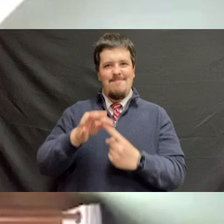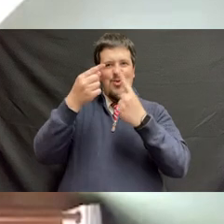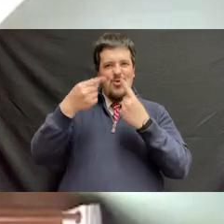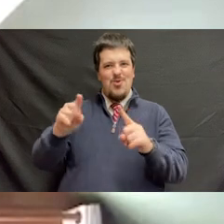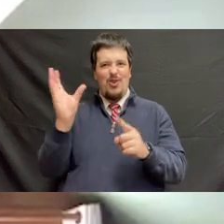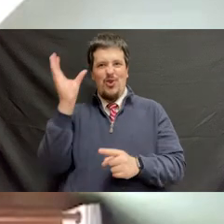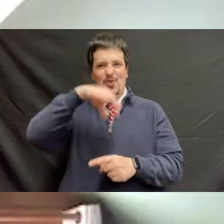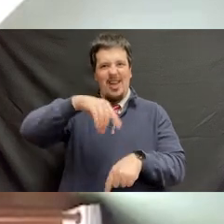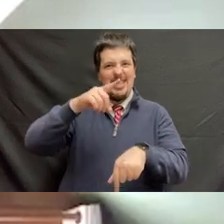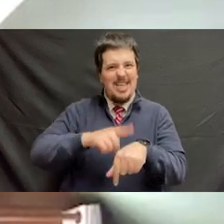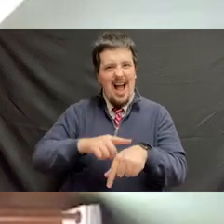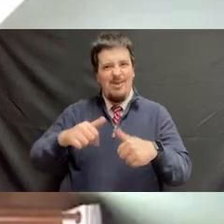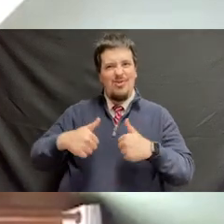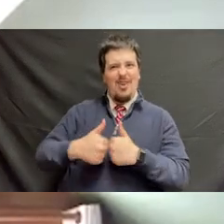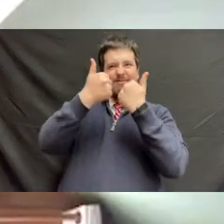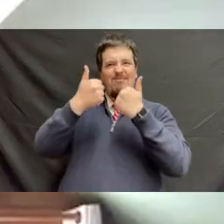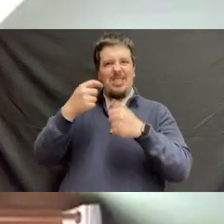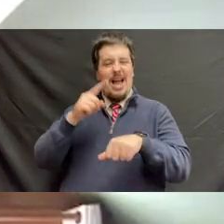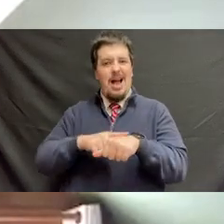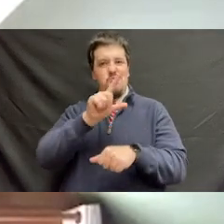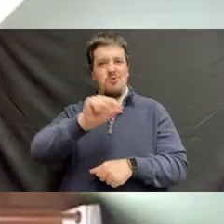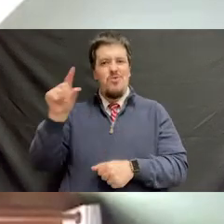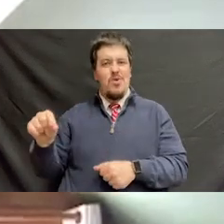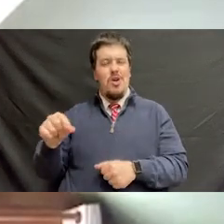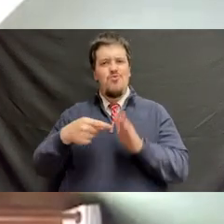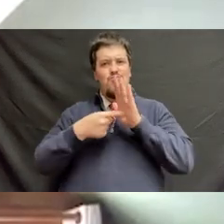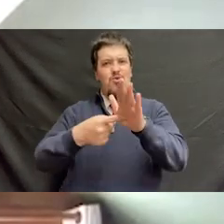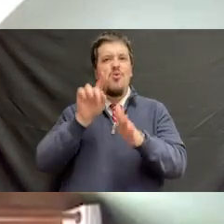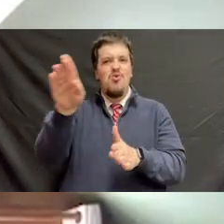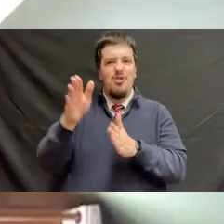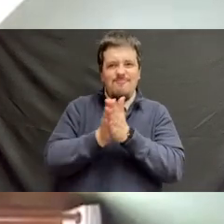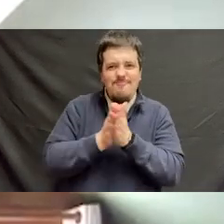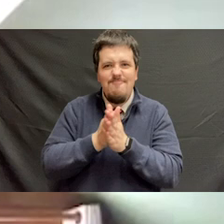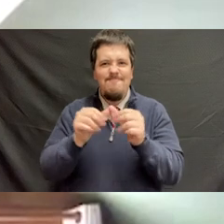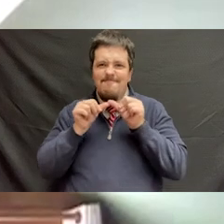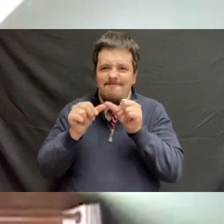especially amidst these unprecedented and challenging times, is testament to your tenacity,